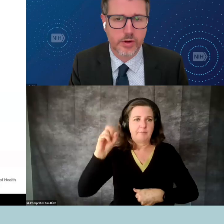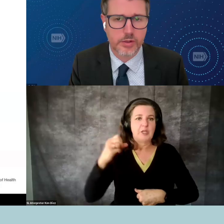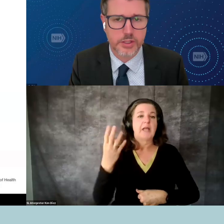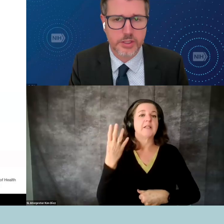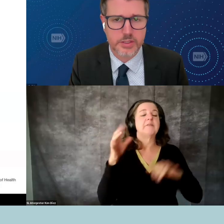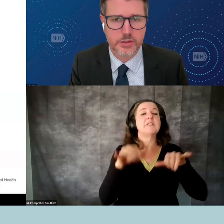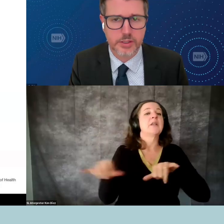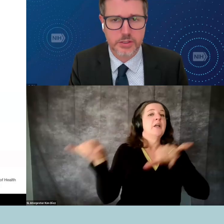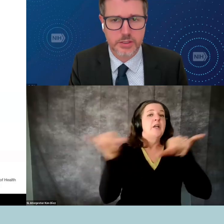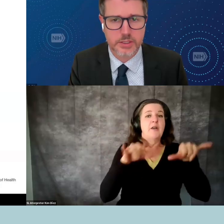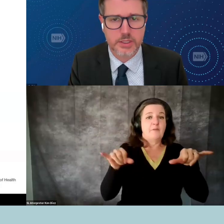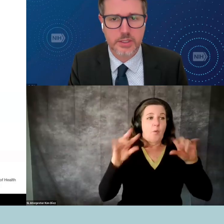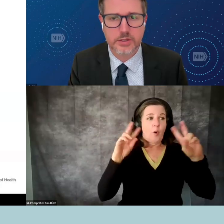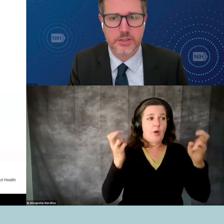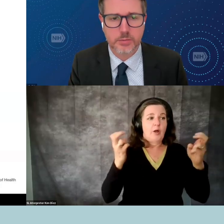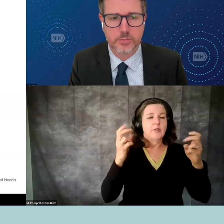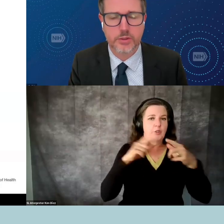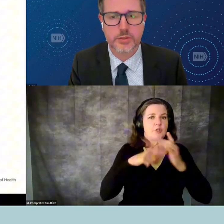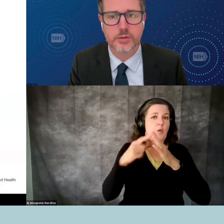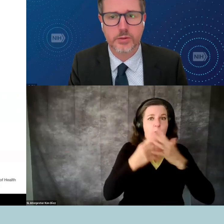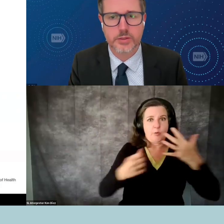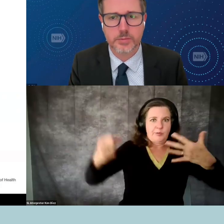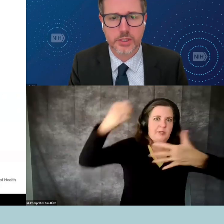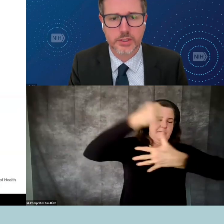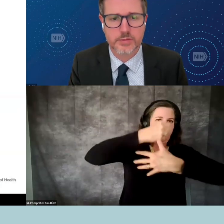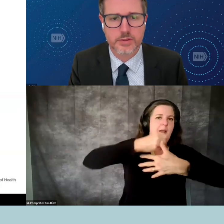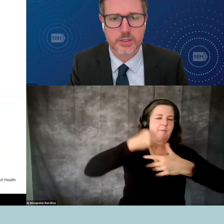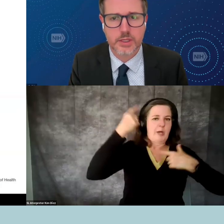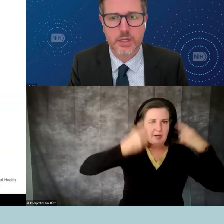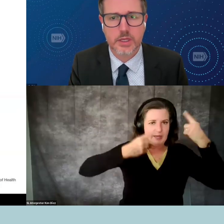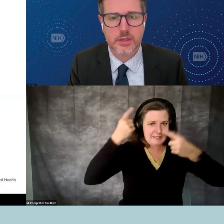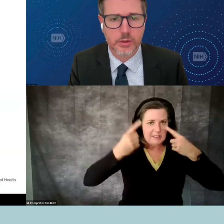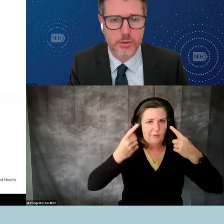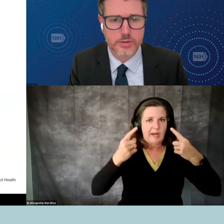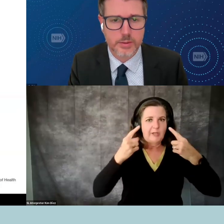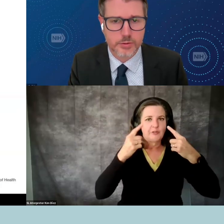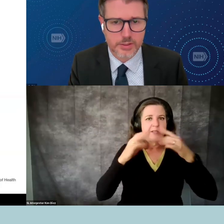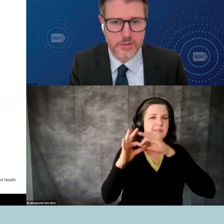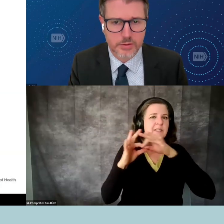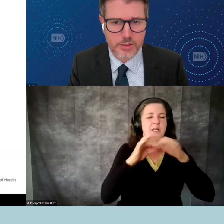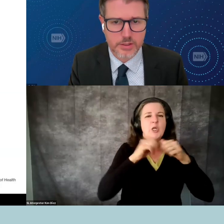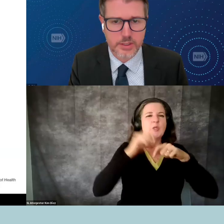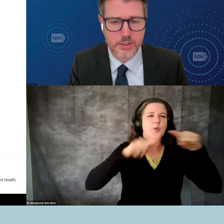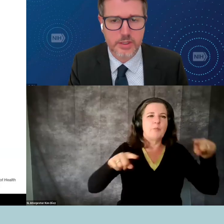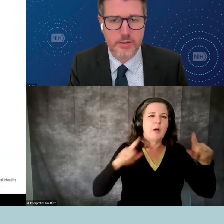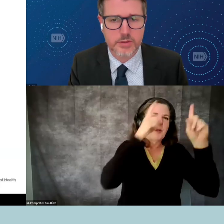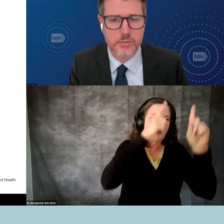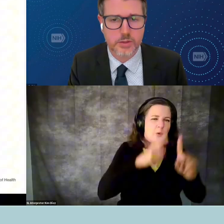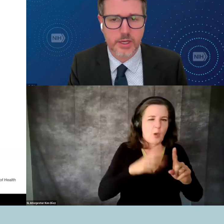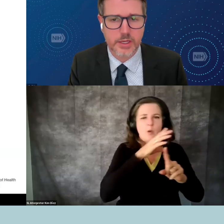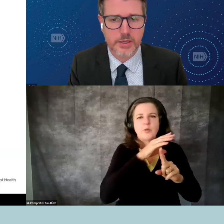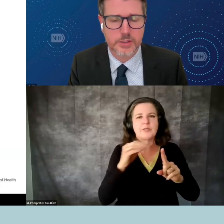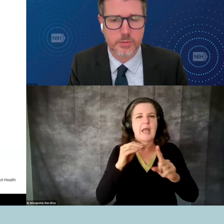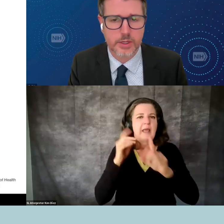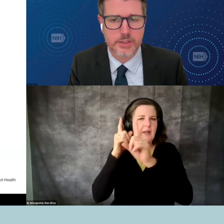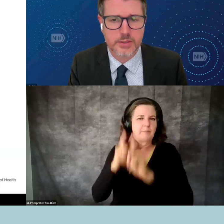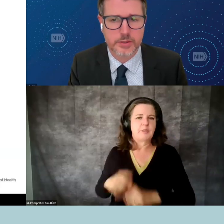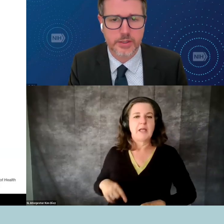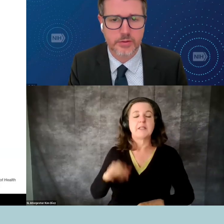overarching considerations. They intersect with multiple goals and objectives. The goals, objectives, and cross-cutting themes will guide NIH-wide disability